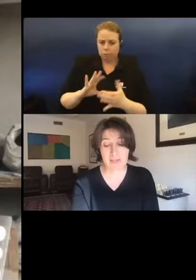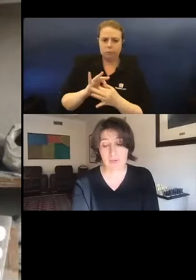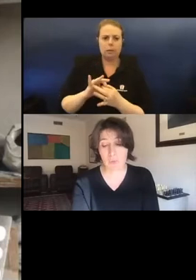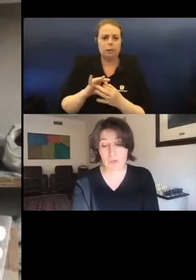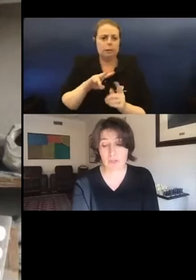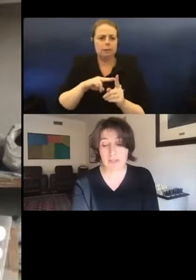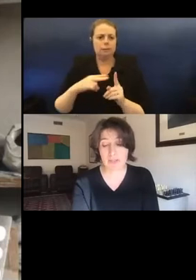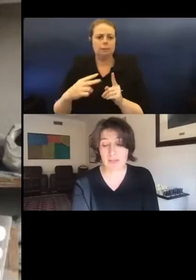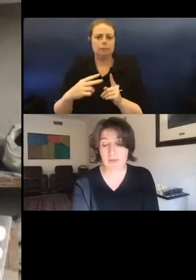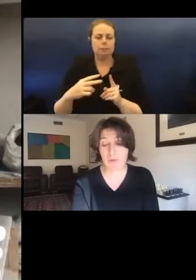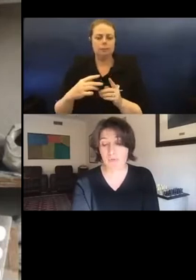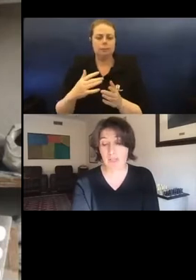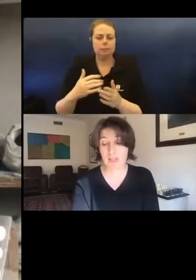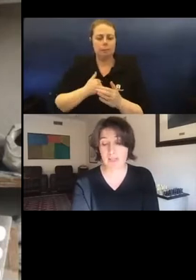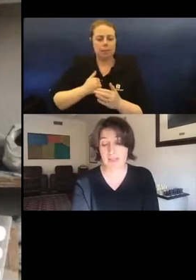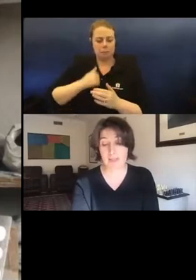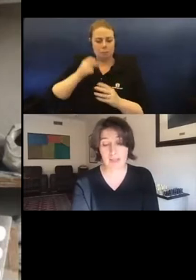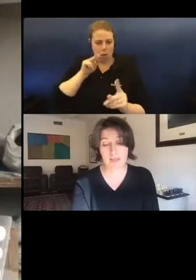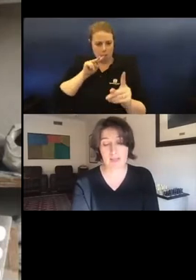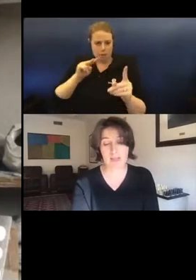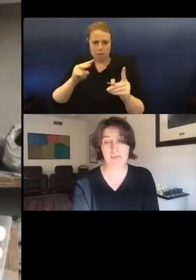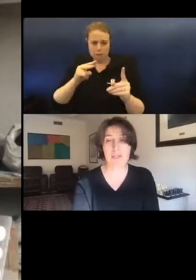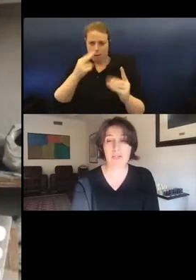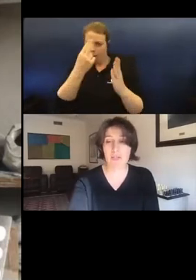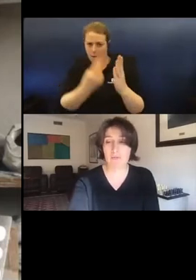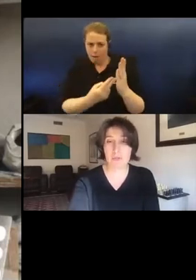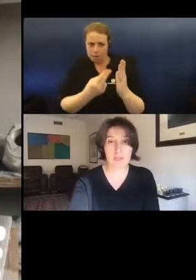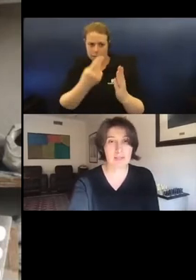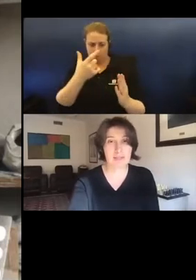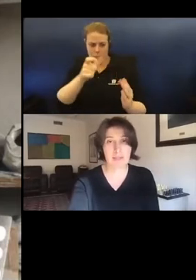which to consider the role of the artist and art in a fragile and volatile society